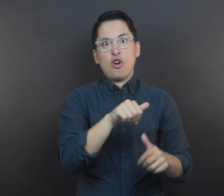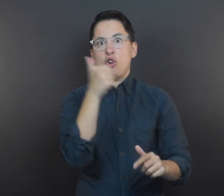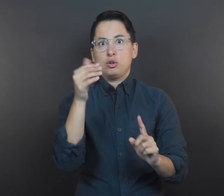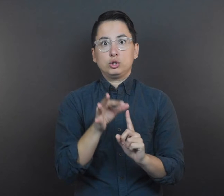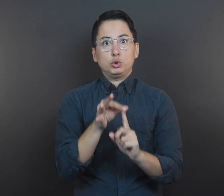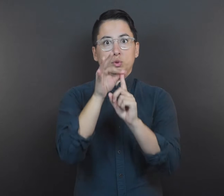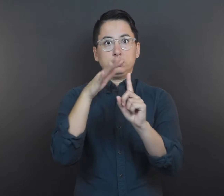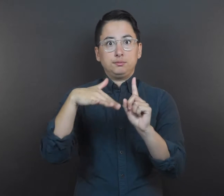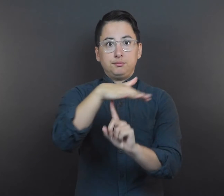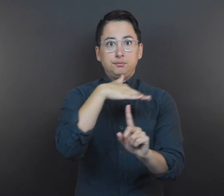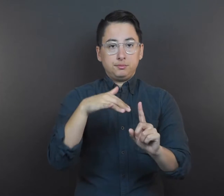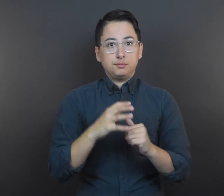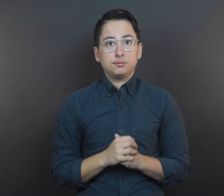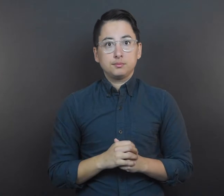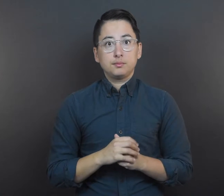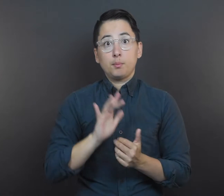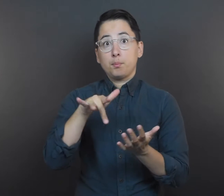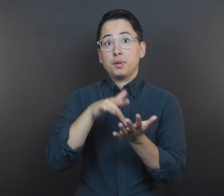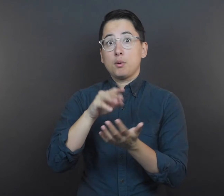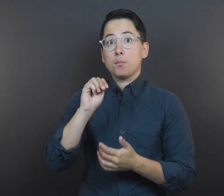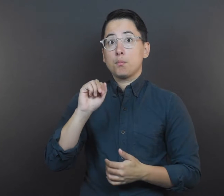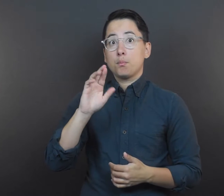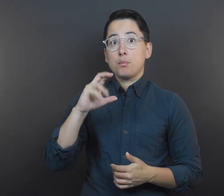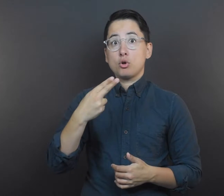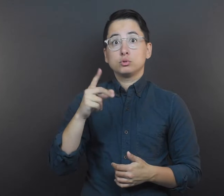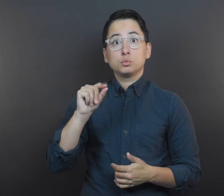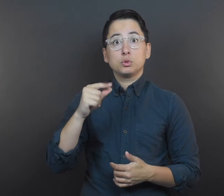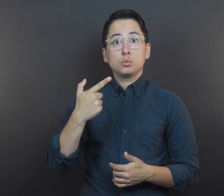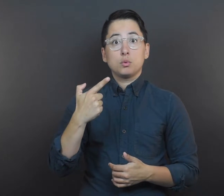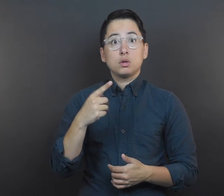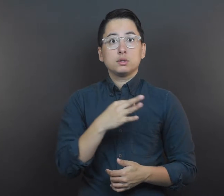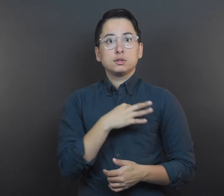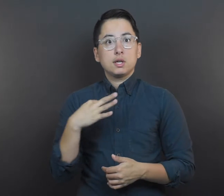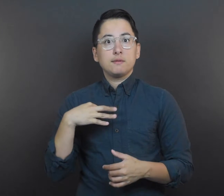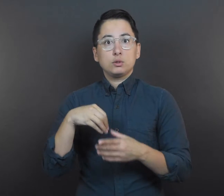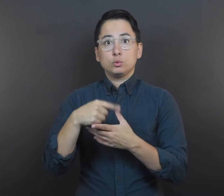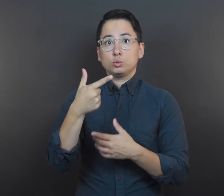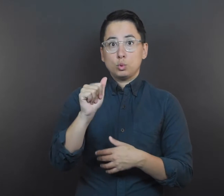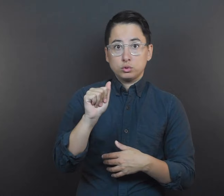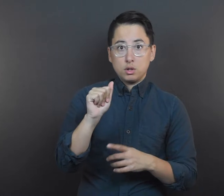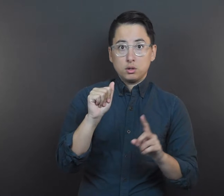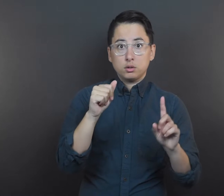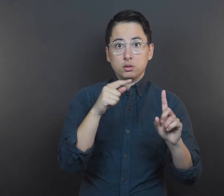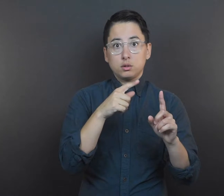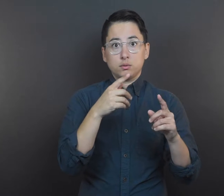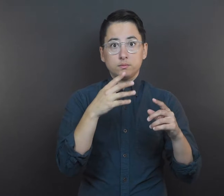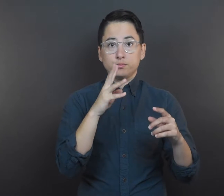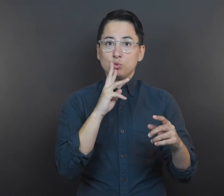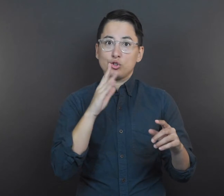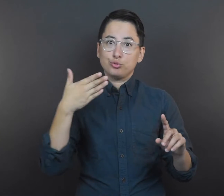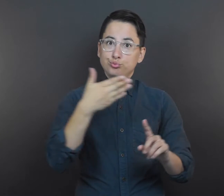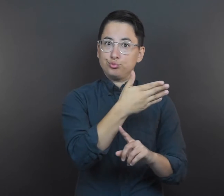In mid-March of 2021, staff at Georgia Aquarium noticed their seven Asian small-clawed otters